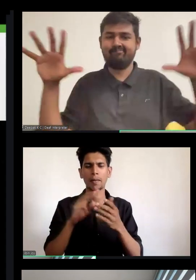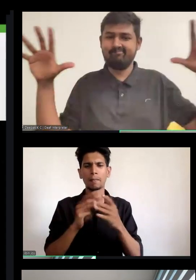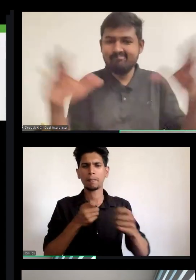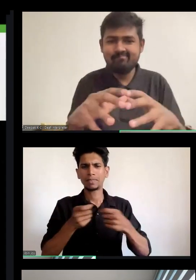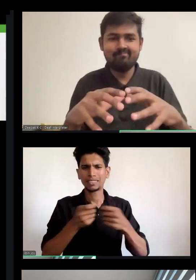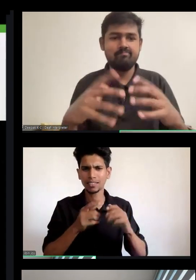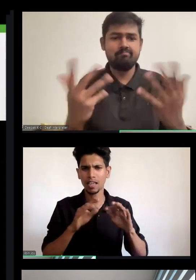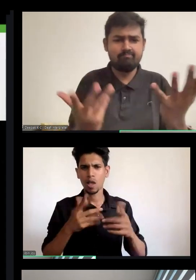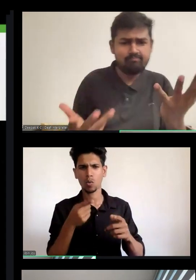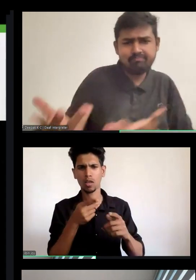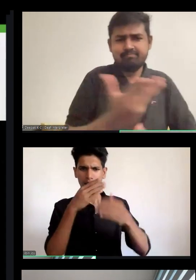point to a competitive advantage.